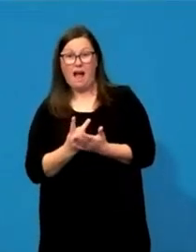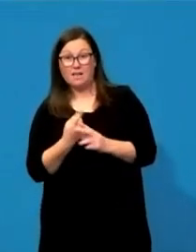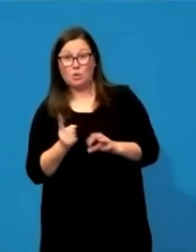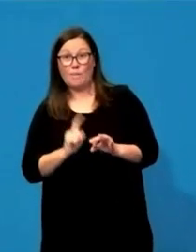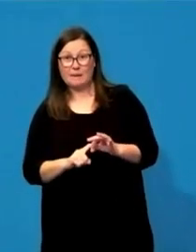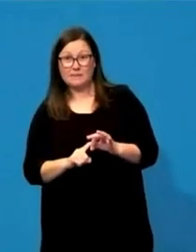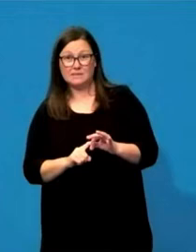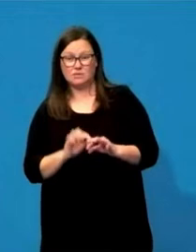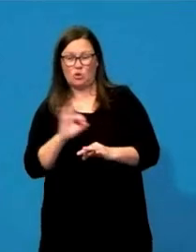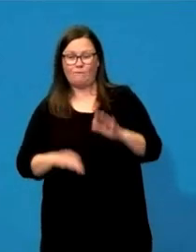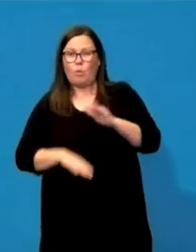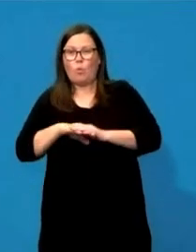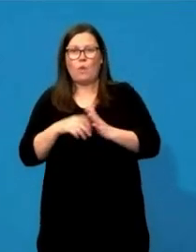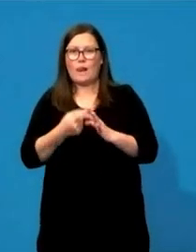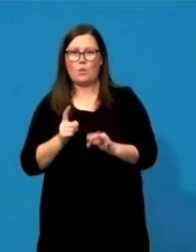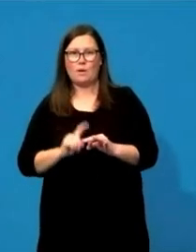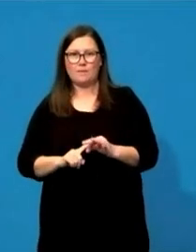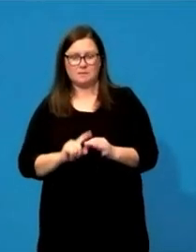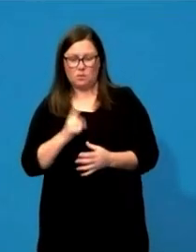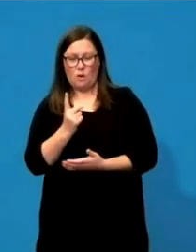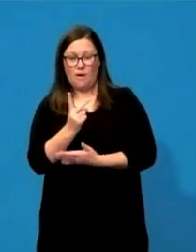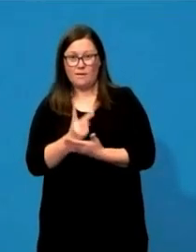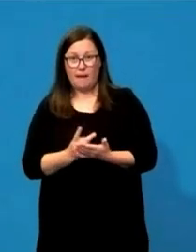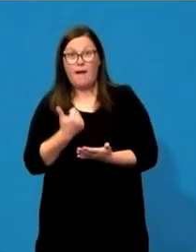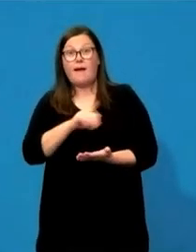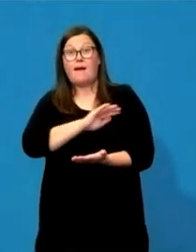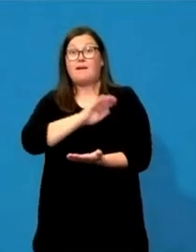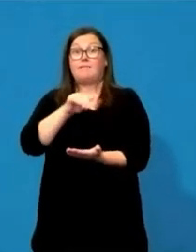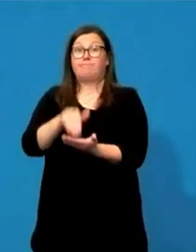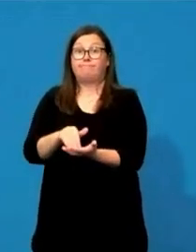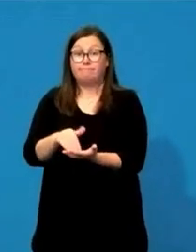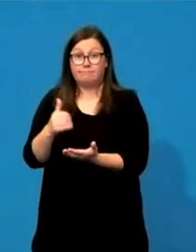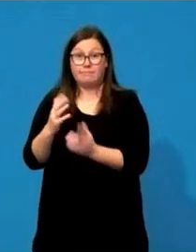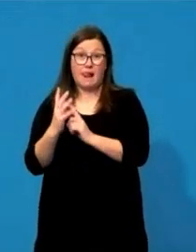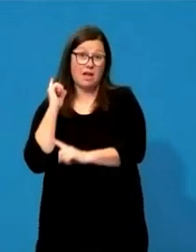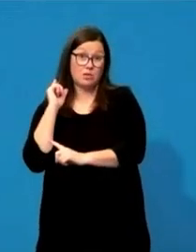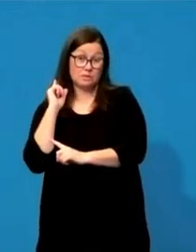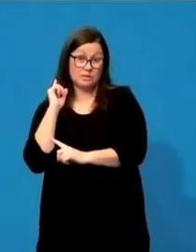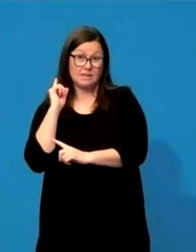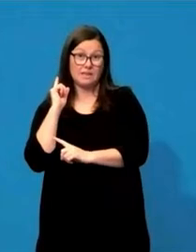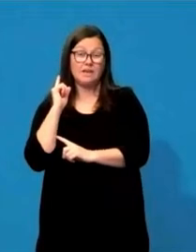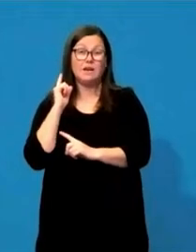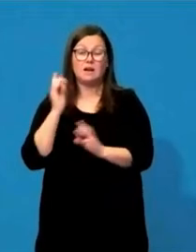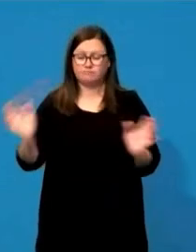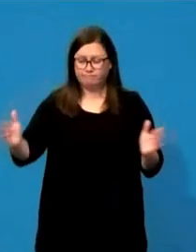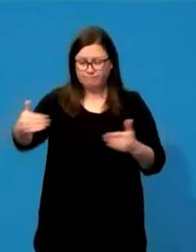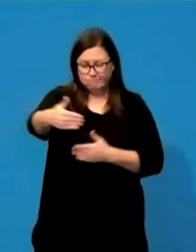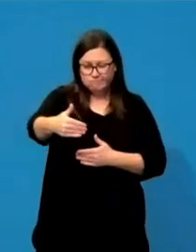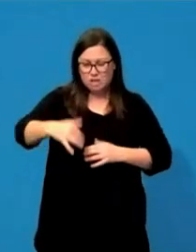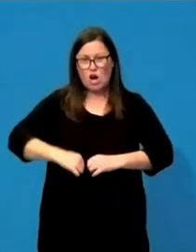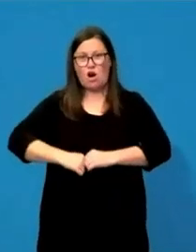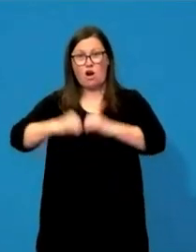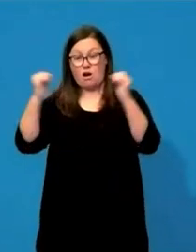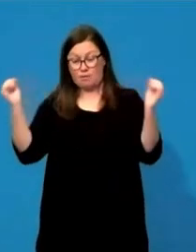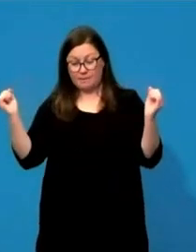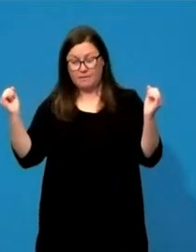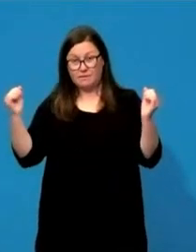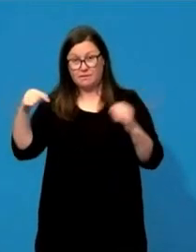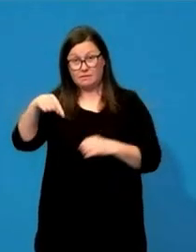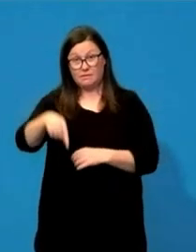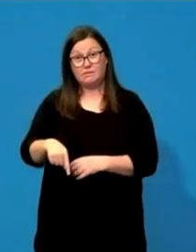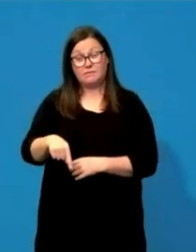last week, and they opened it up and they tried